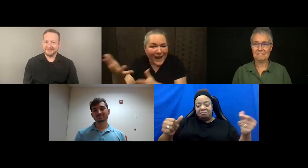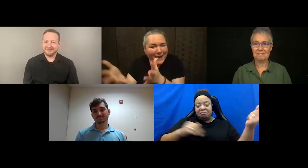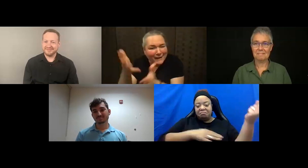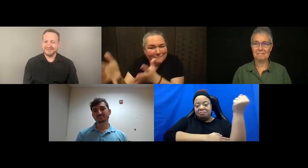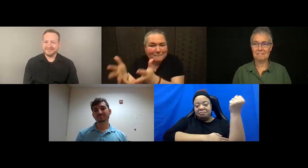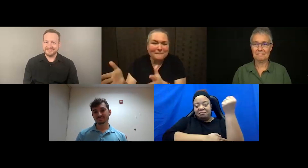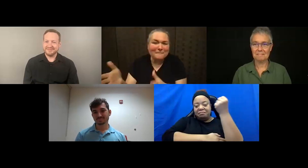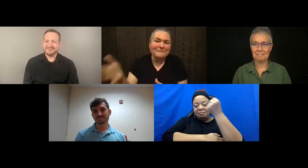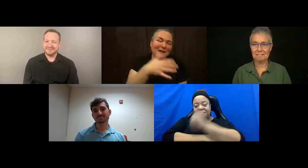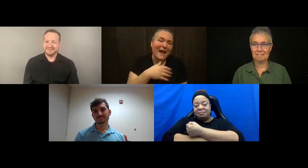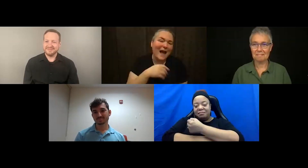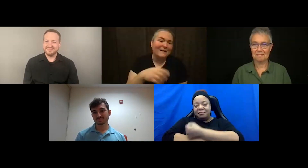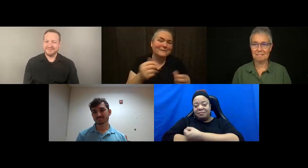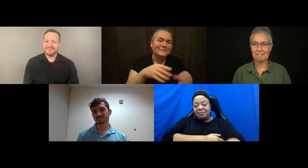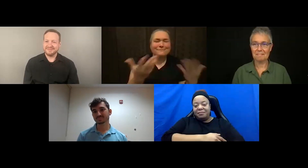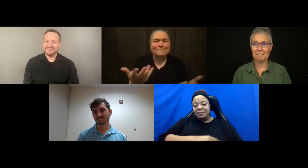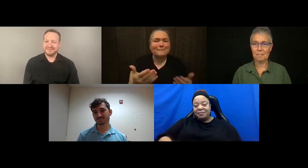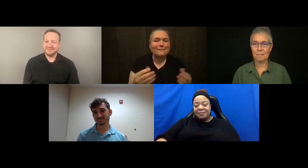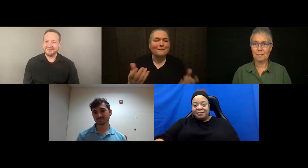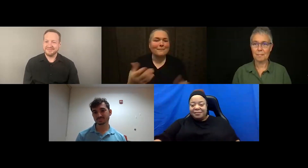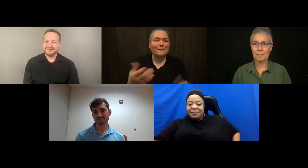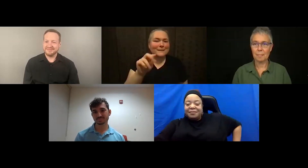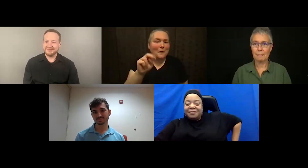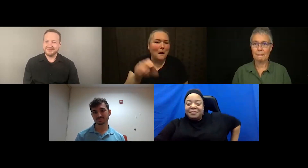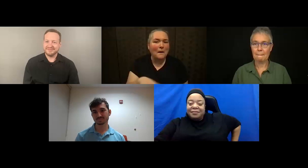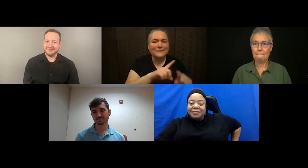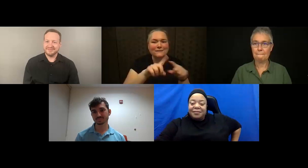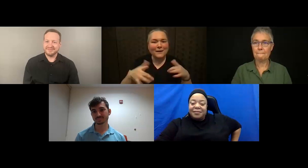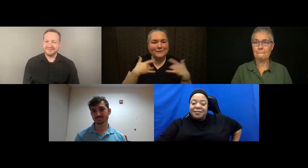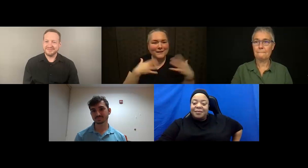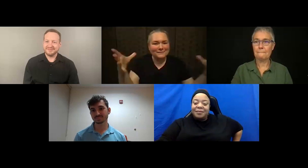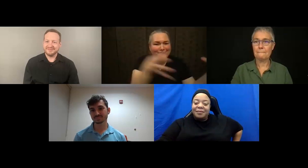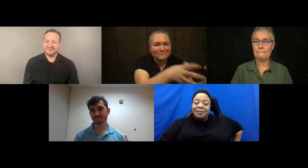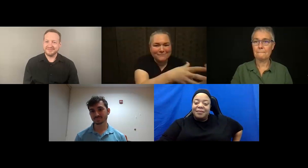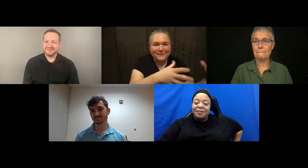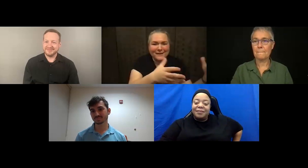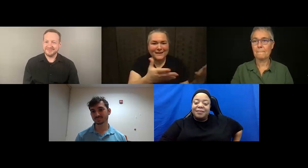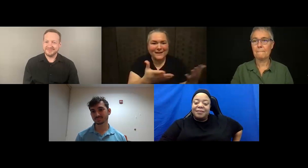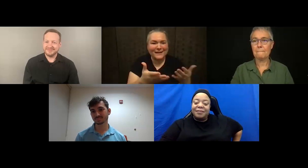shutting down, those social interactions, like Deaf Night Out.